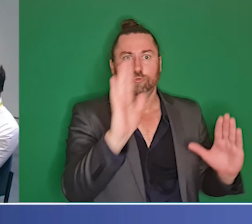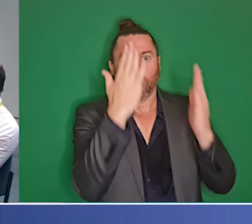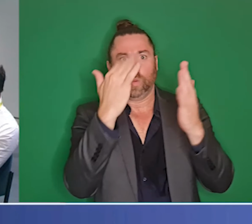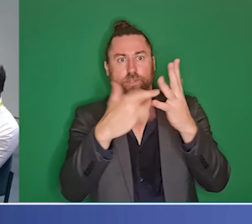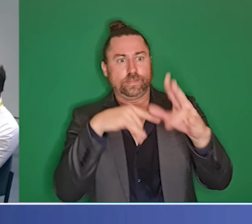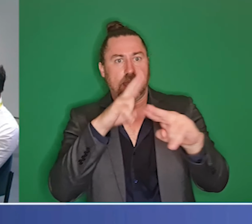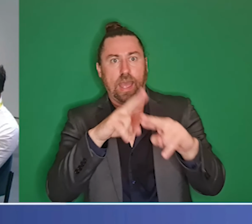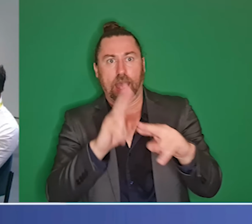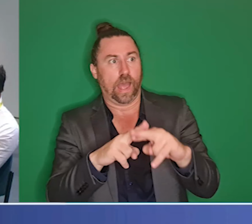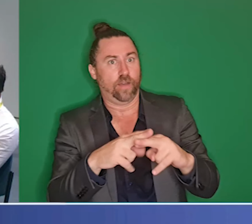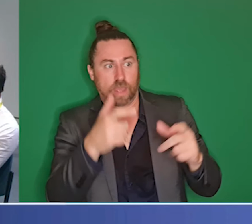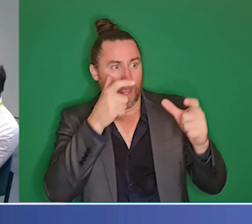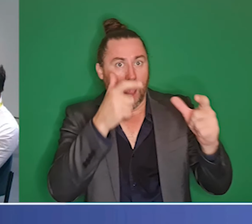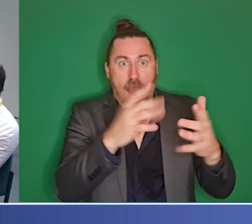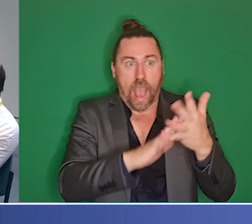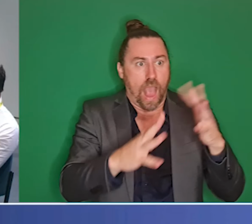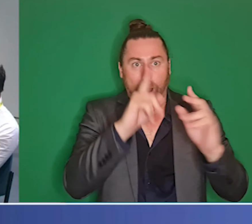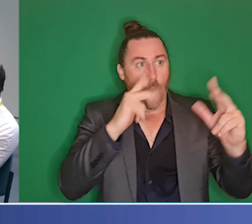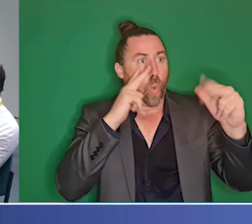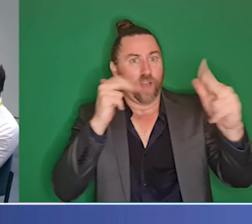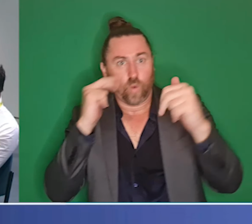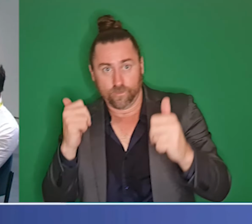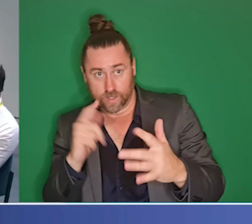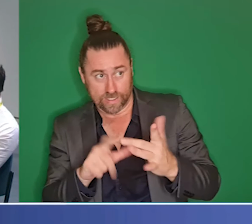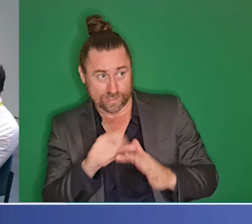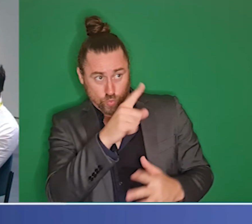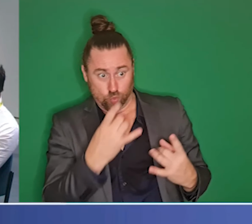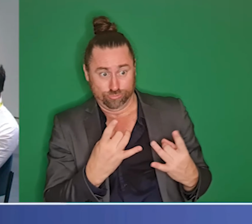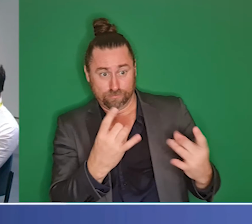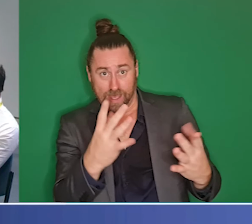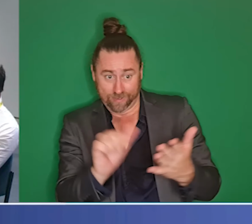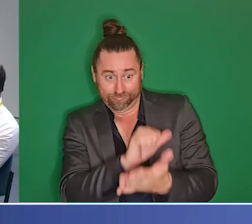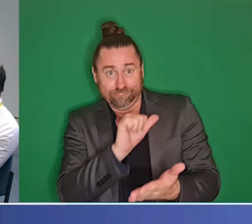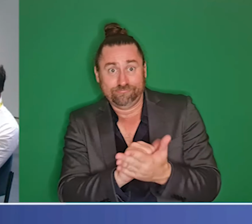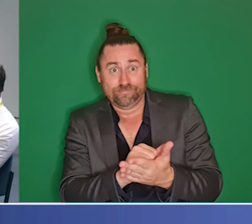Have you properly prepared for this crisis, for the rise in cases?